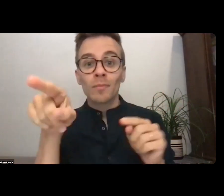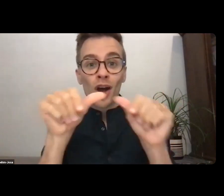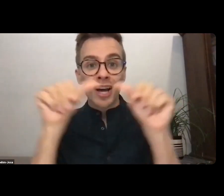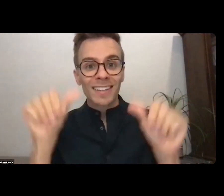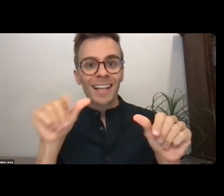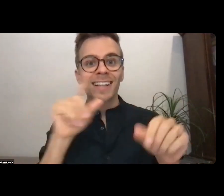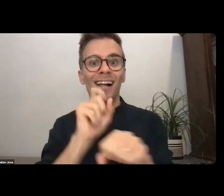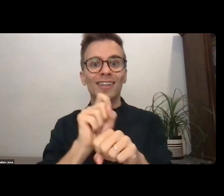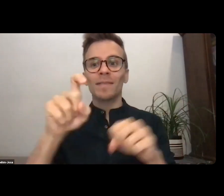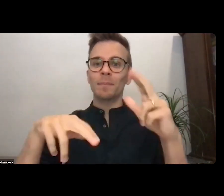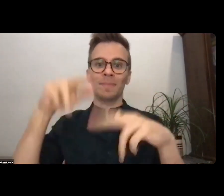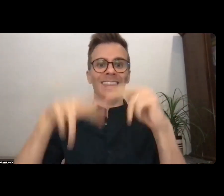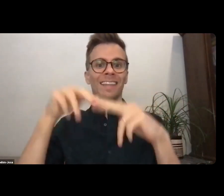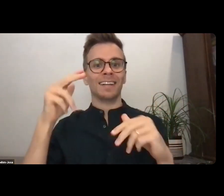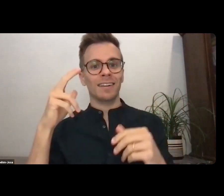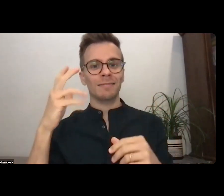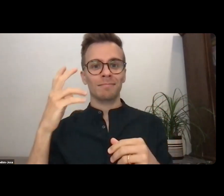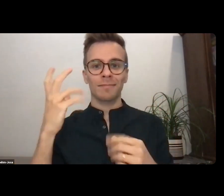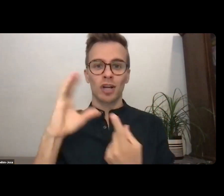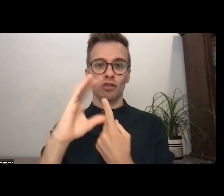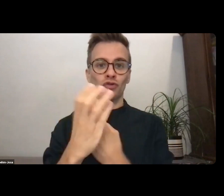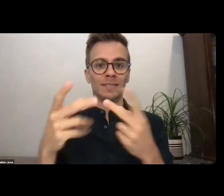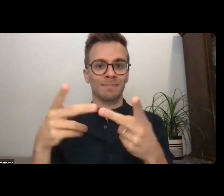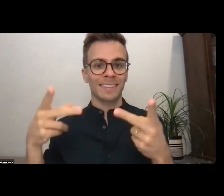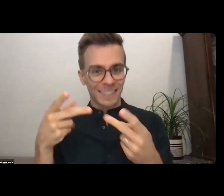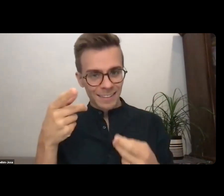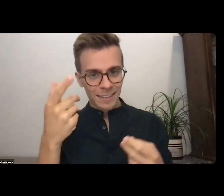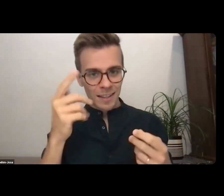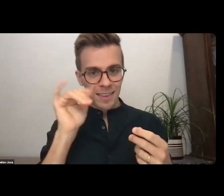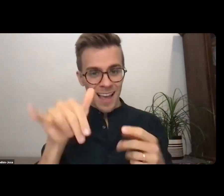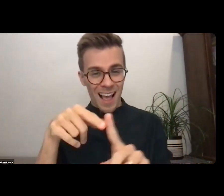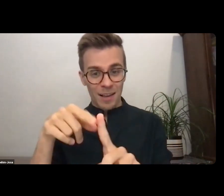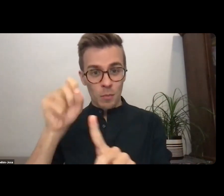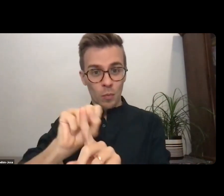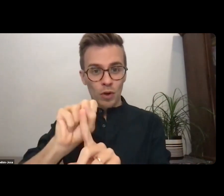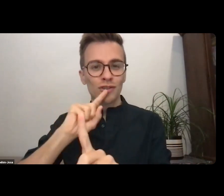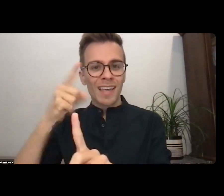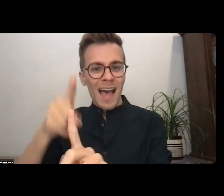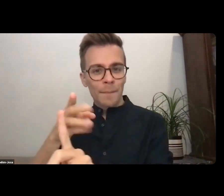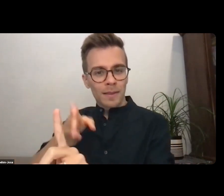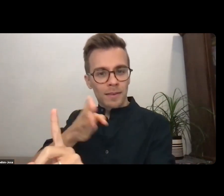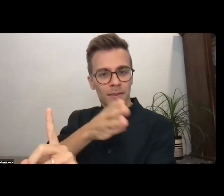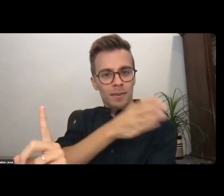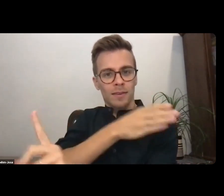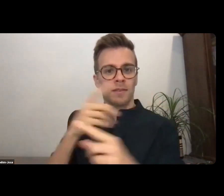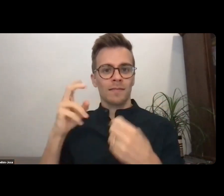How that translates to architects and architecture is: You have to build the buildings over there.